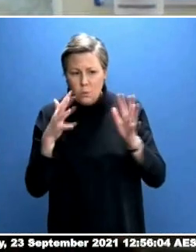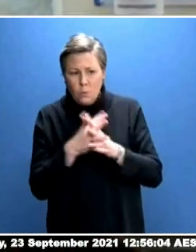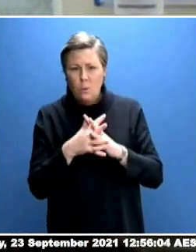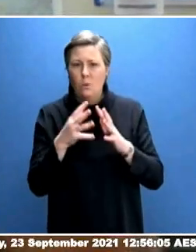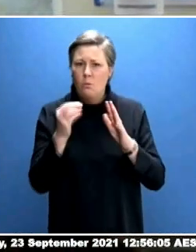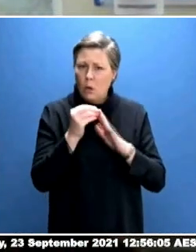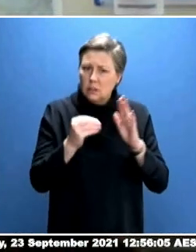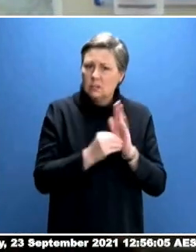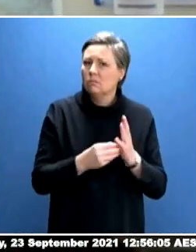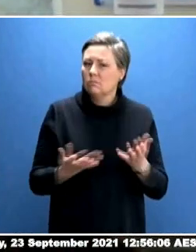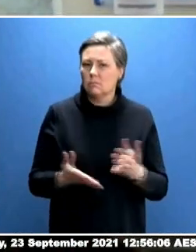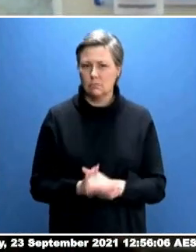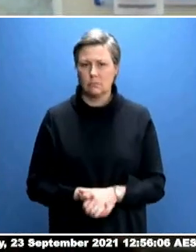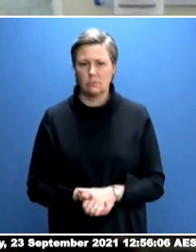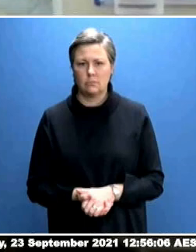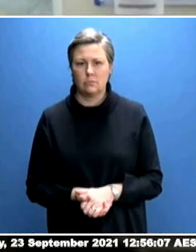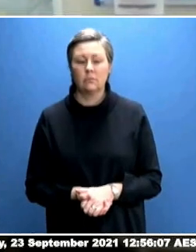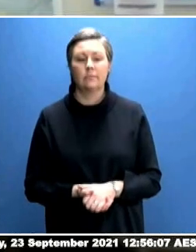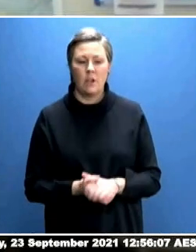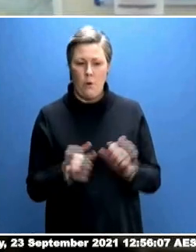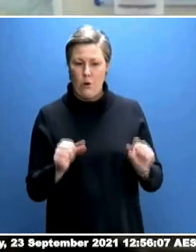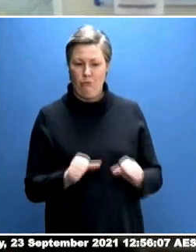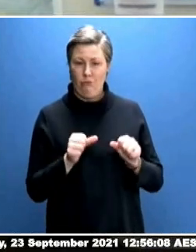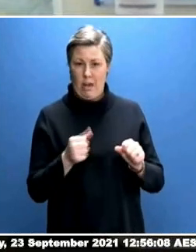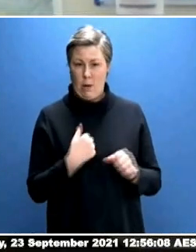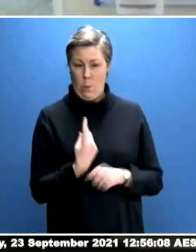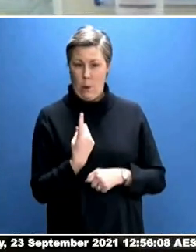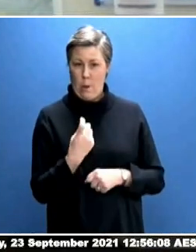Yes. Now, Mr Espie, the last thing I wanted to ask you then, just going back